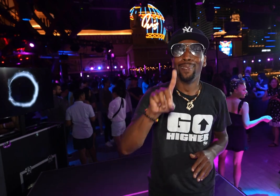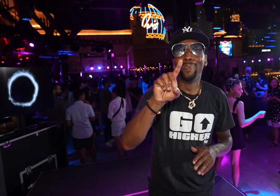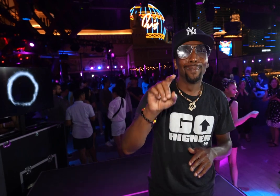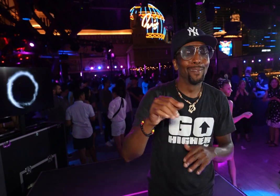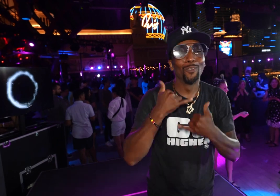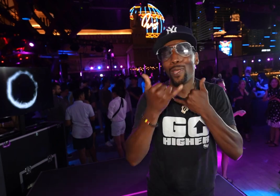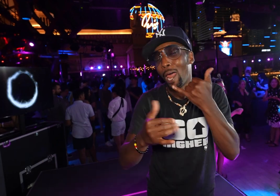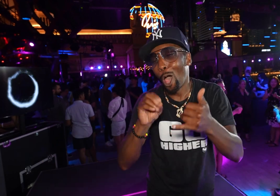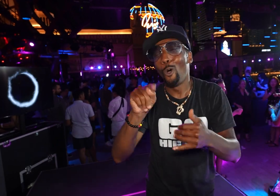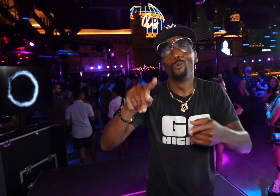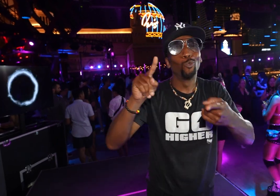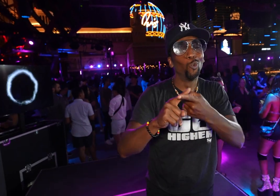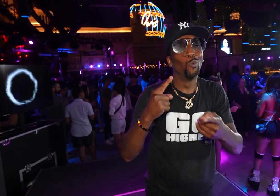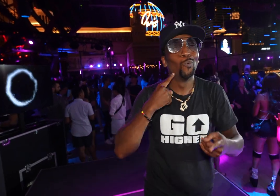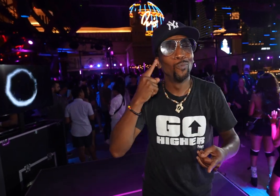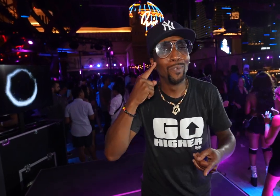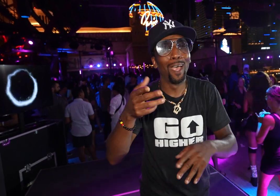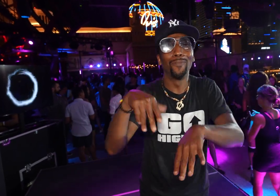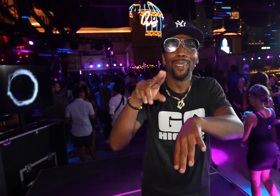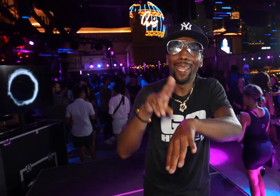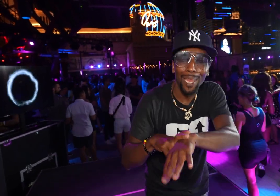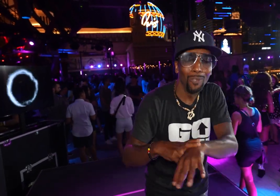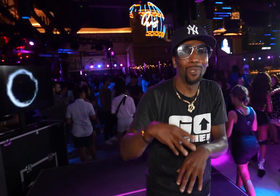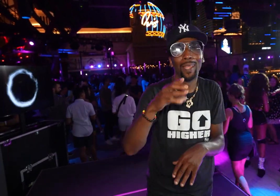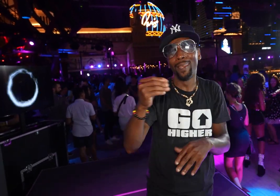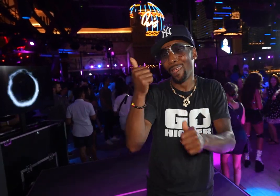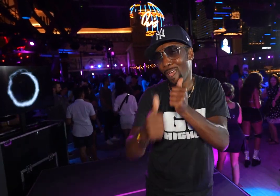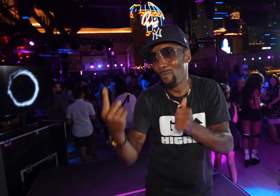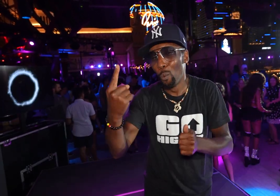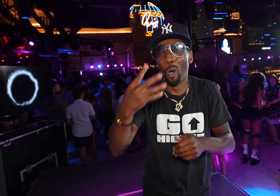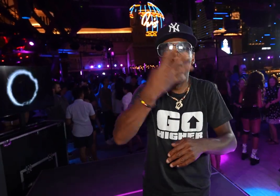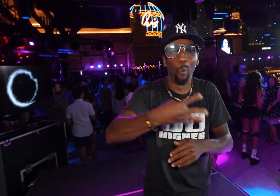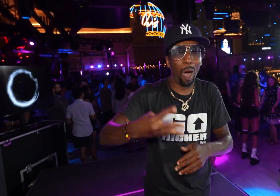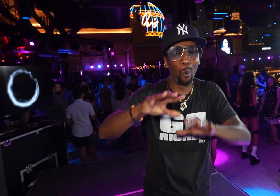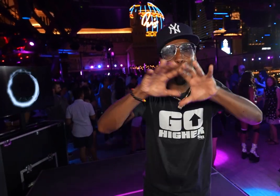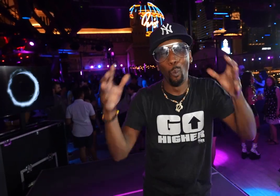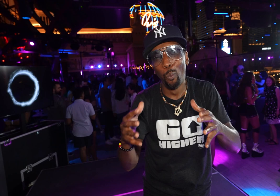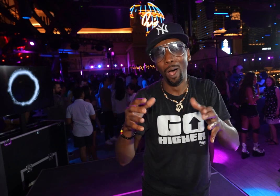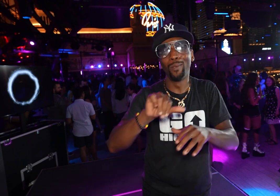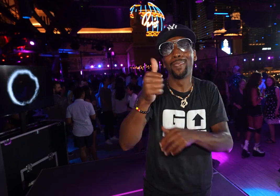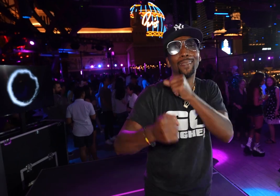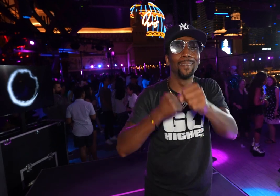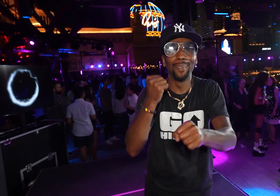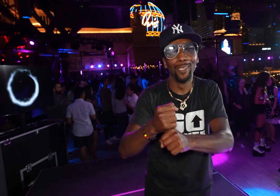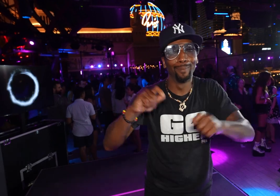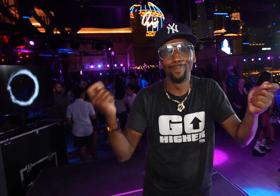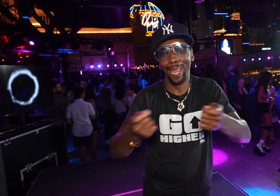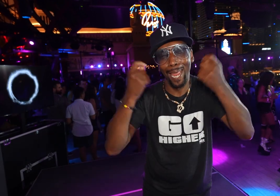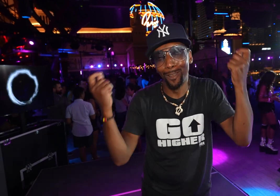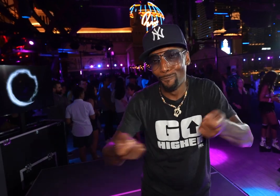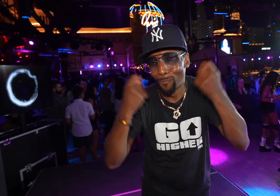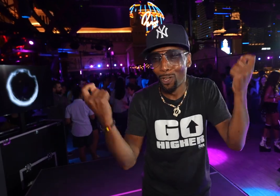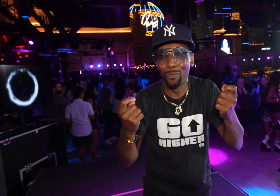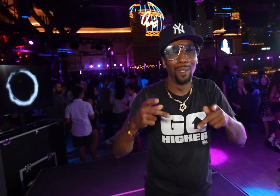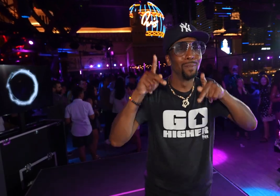Shout out to DeafNation and everyone with Wawa's World for this 10th anniversary.